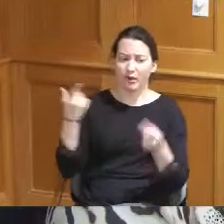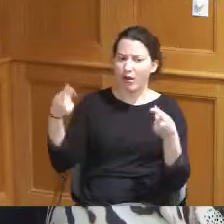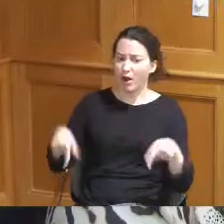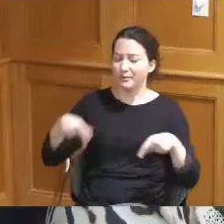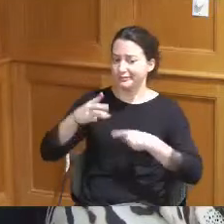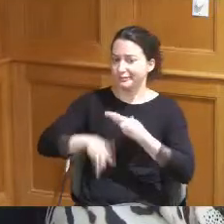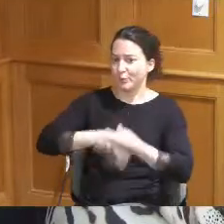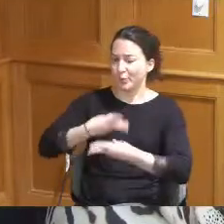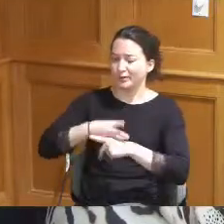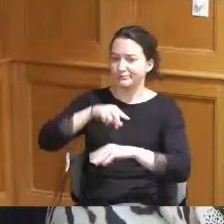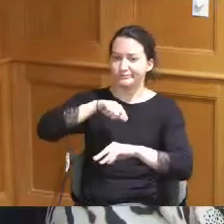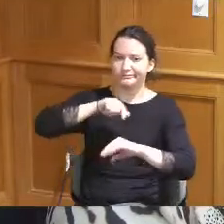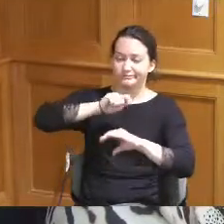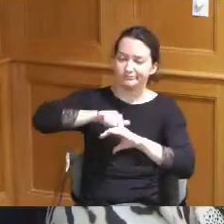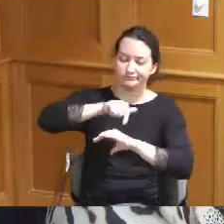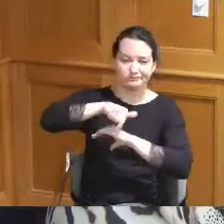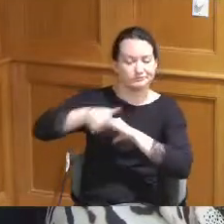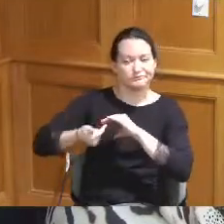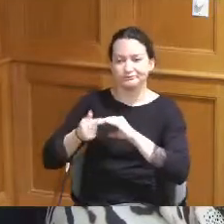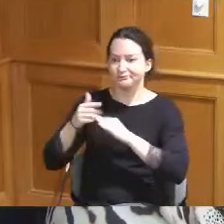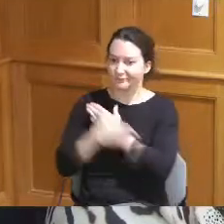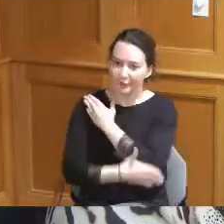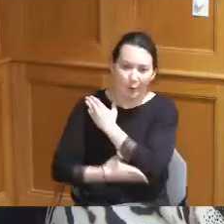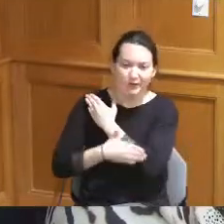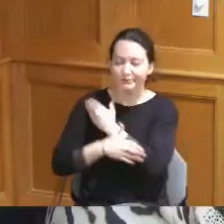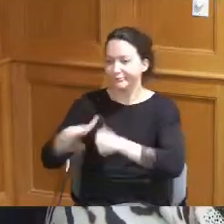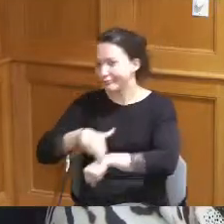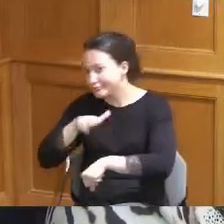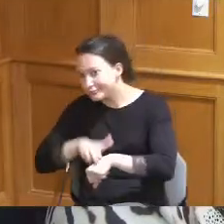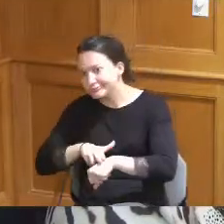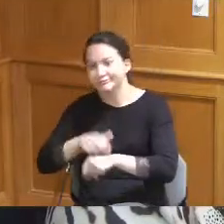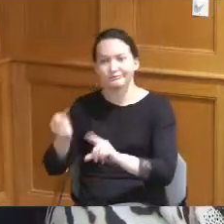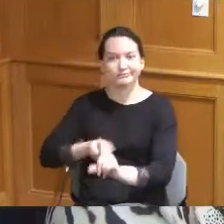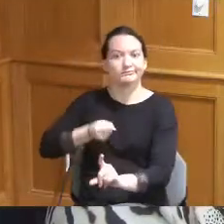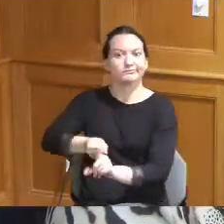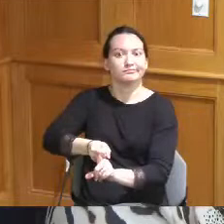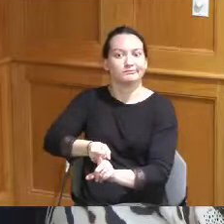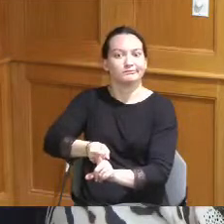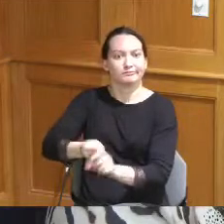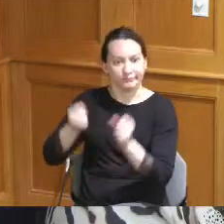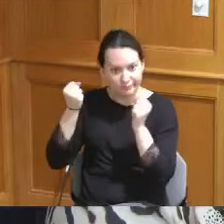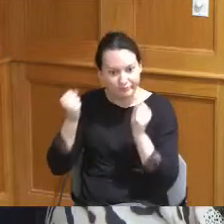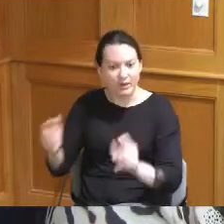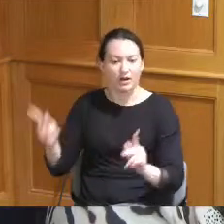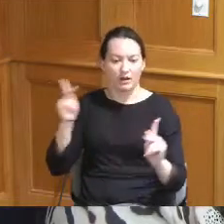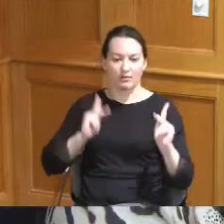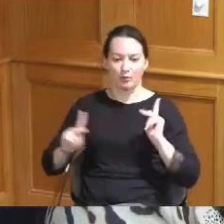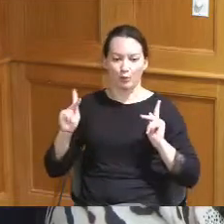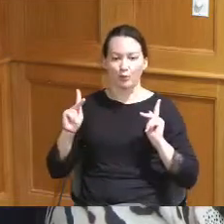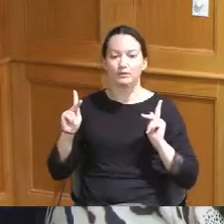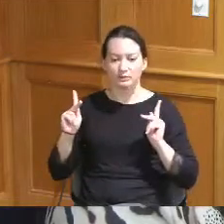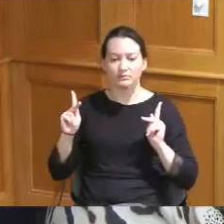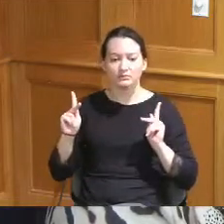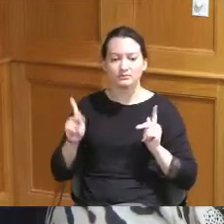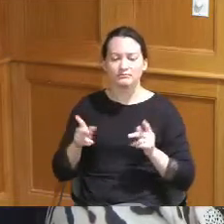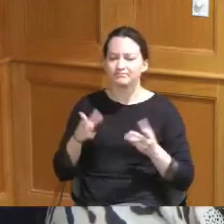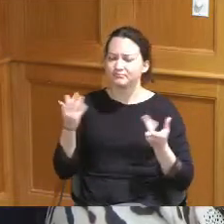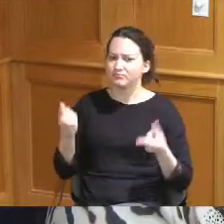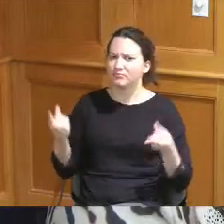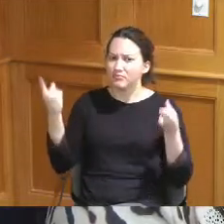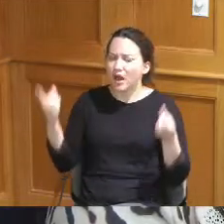world in our County nationally that has impacted so many people and led to many tragedies so I